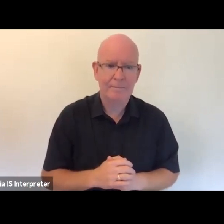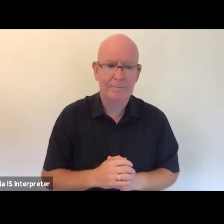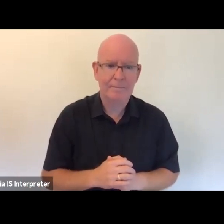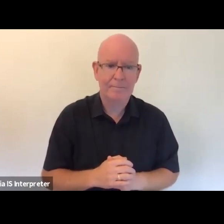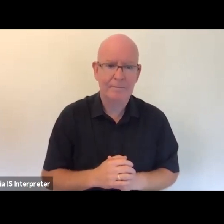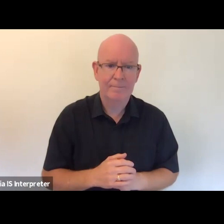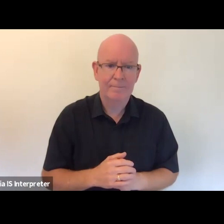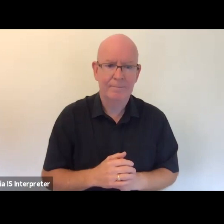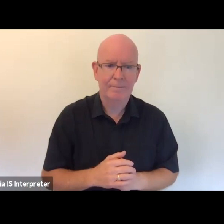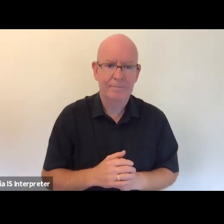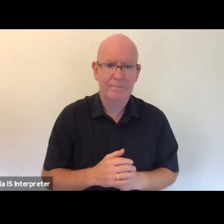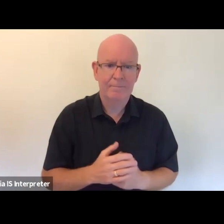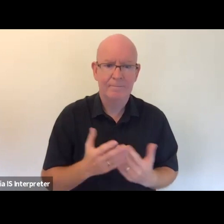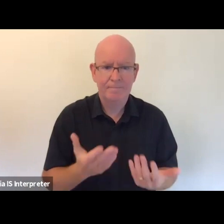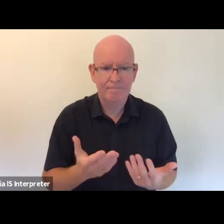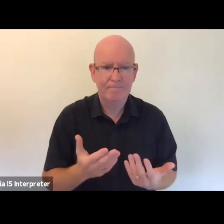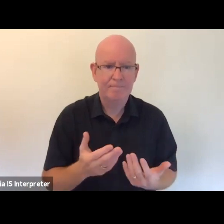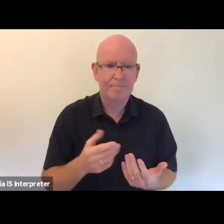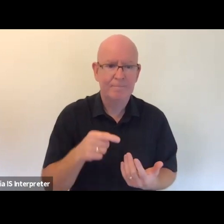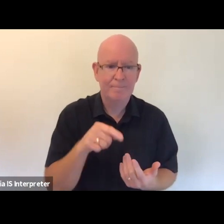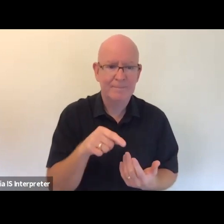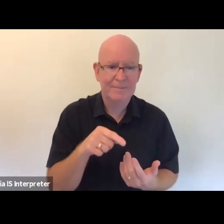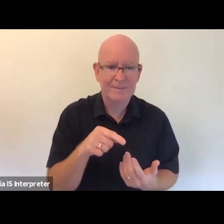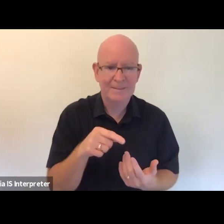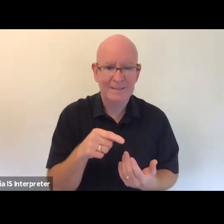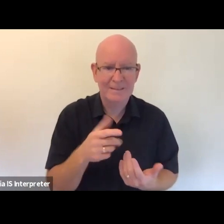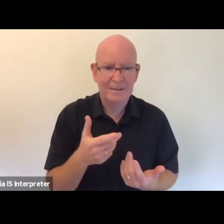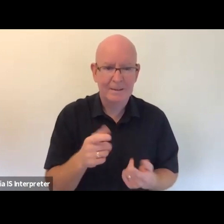electoral card. After that you will have to go